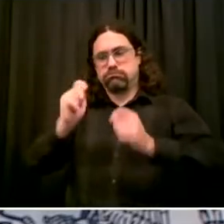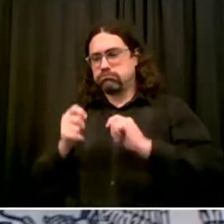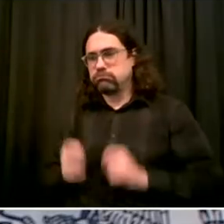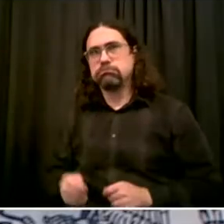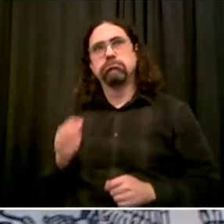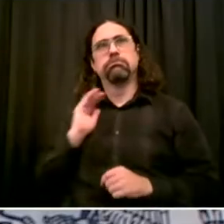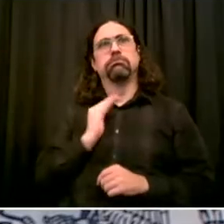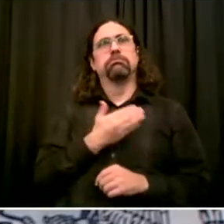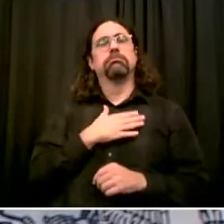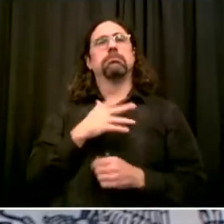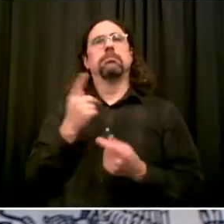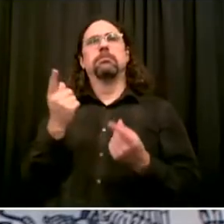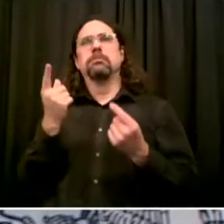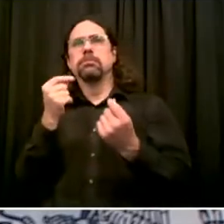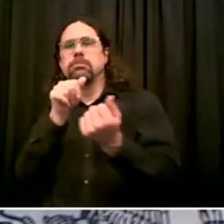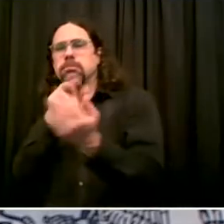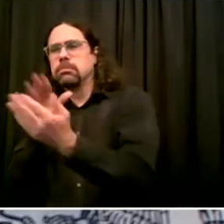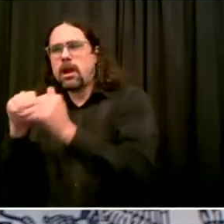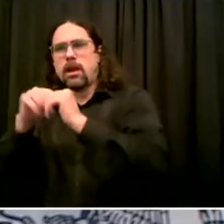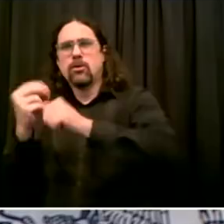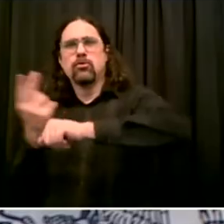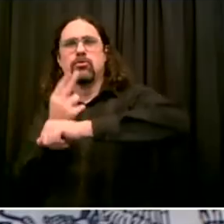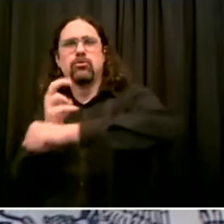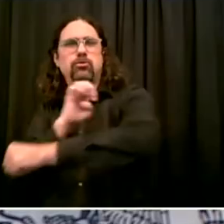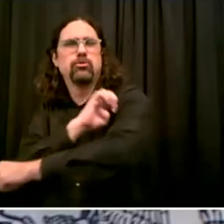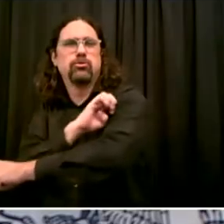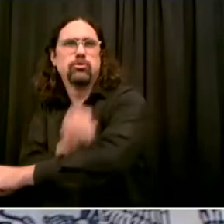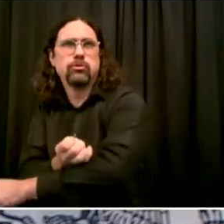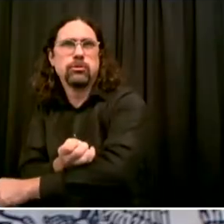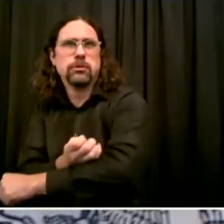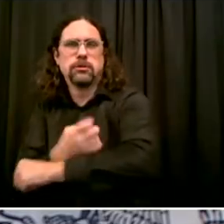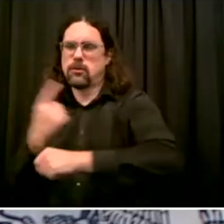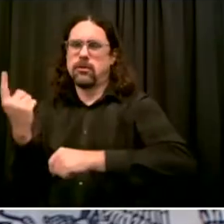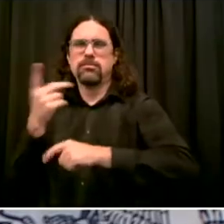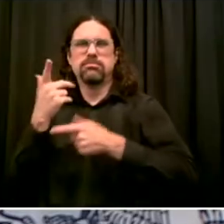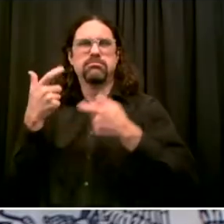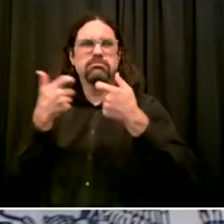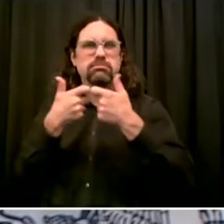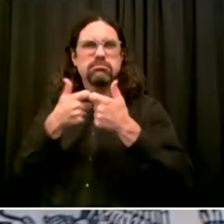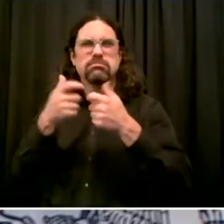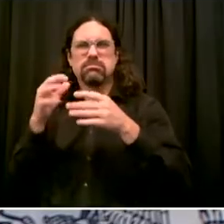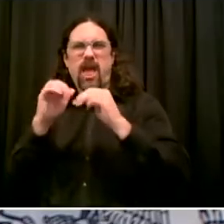GLOBAL WARMING AND GO TO THE